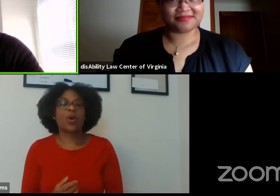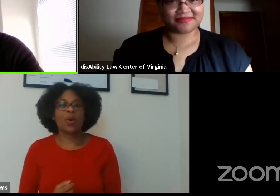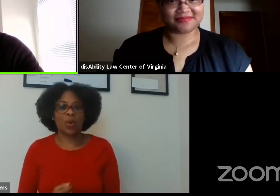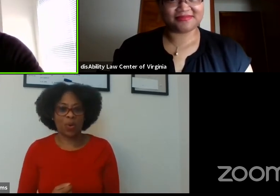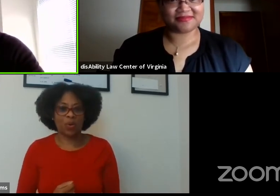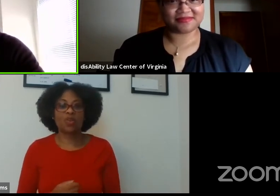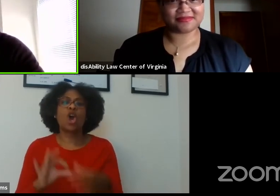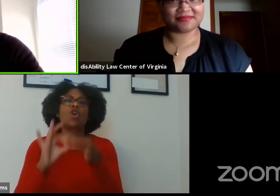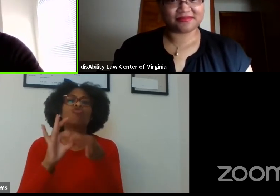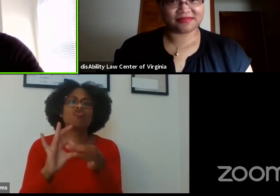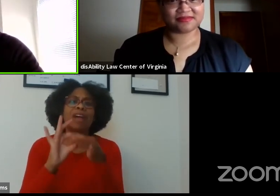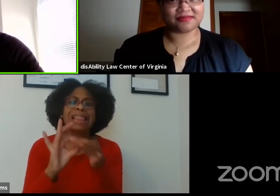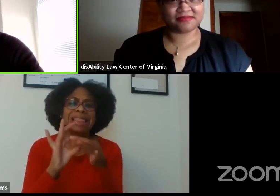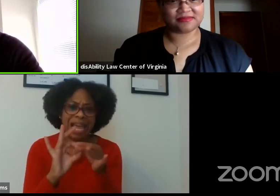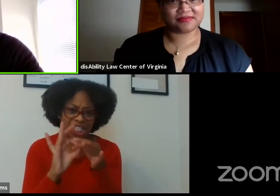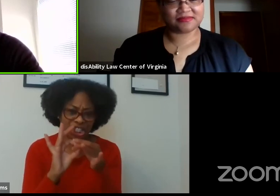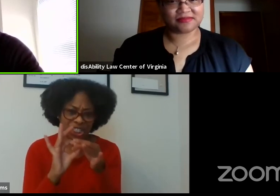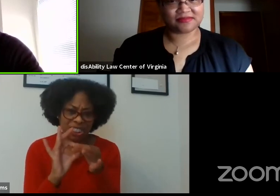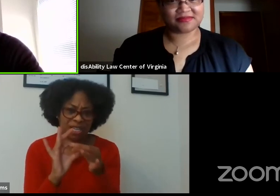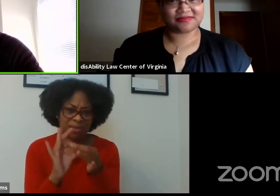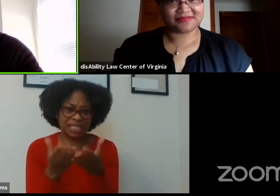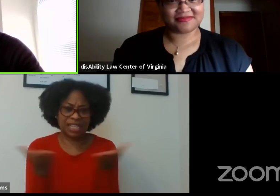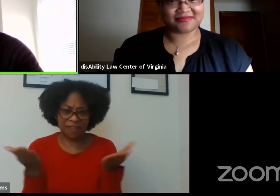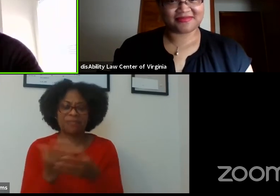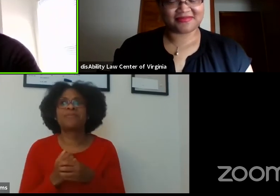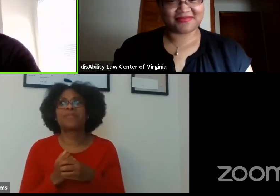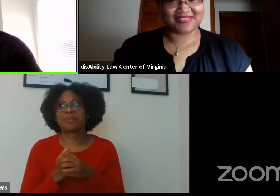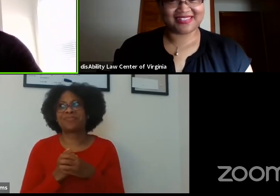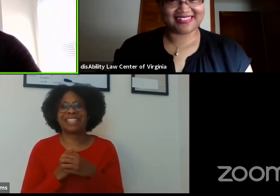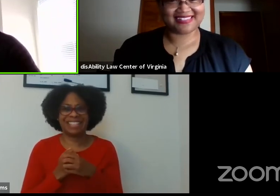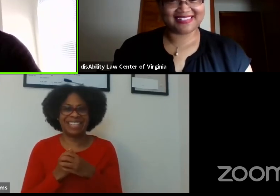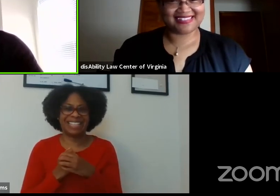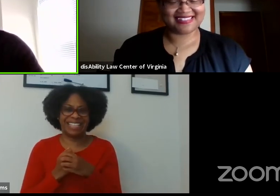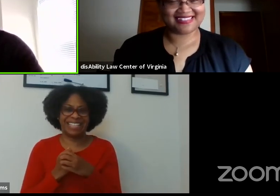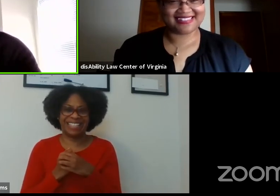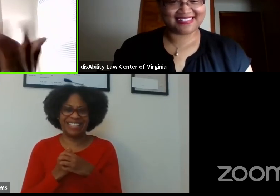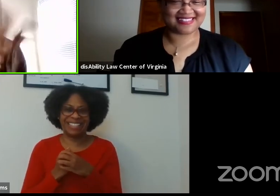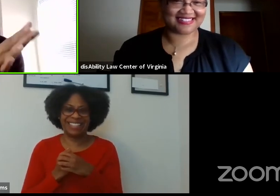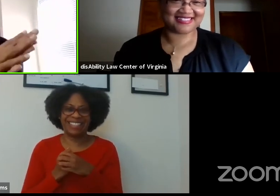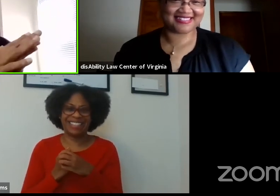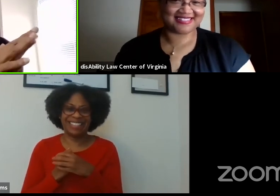Like that's why I am glad we are just talking about,